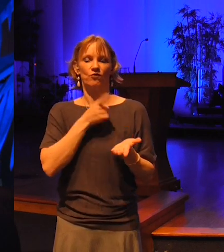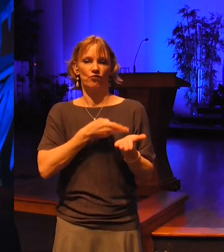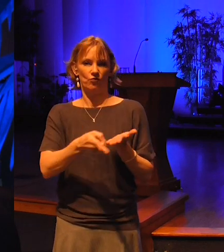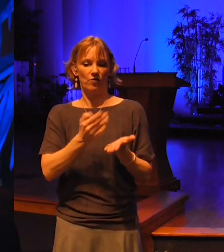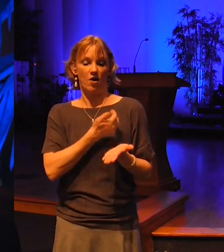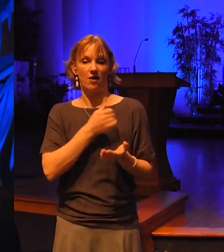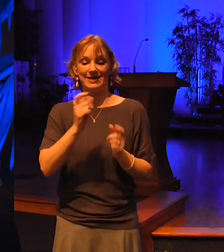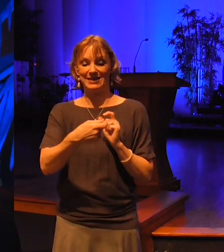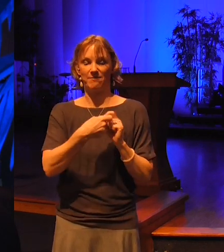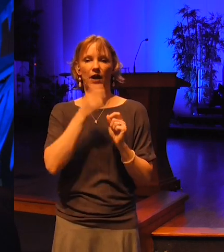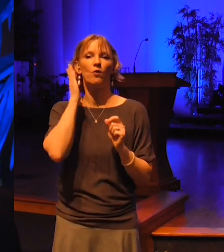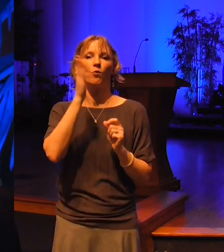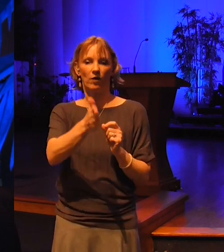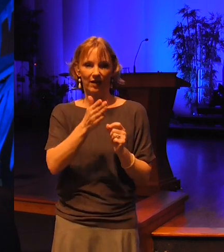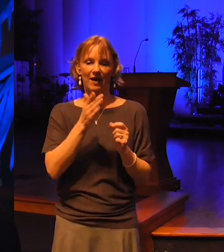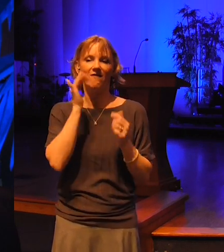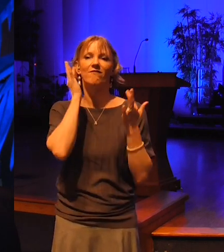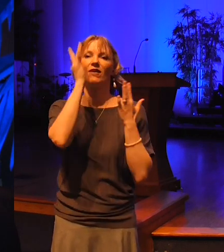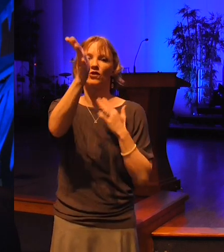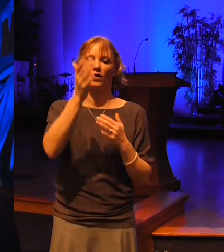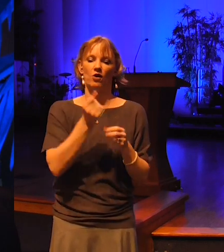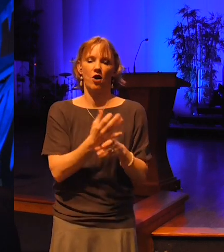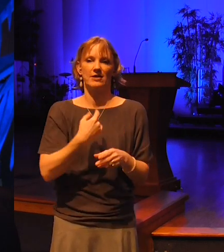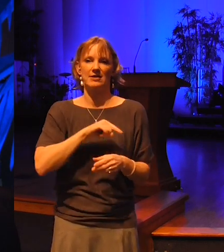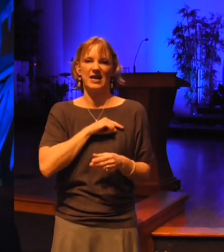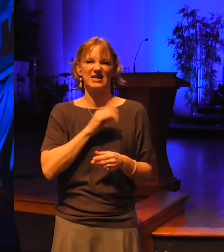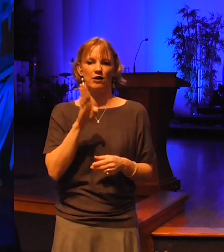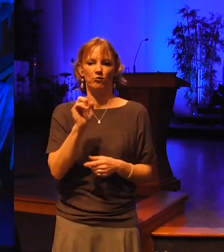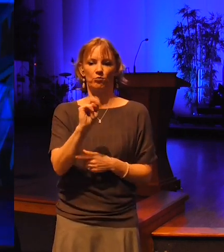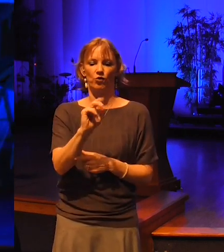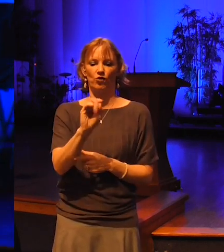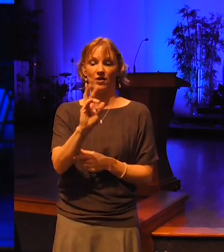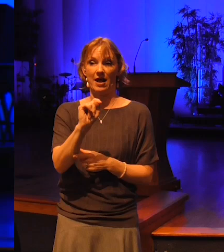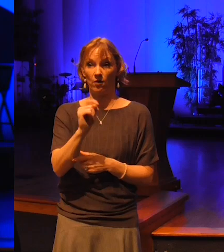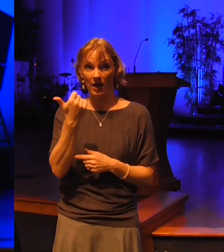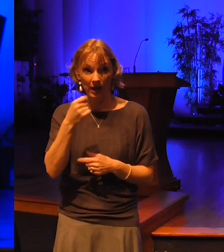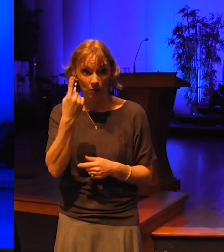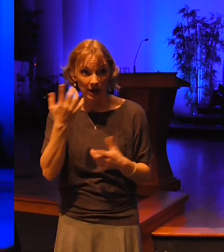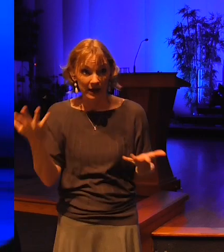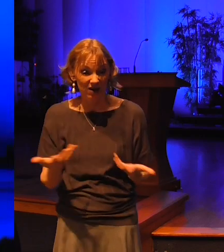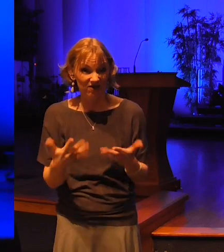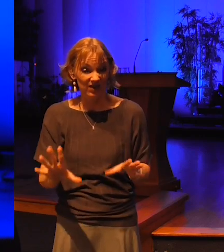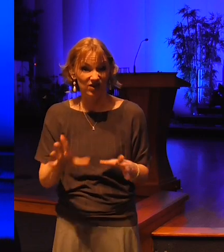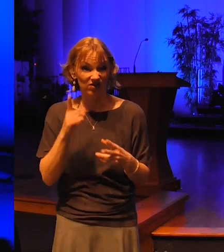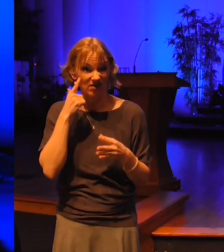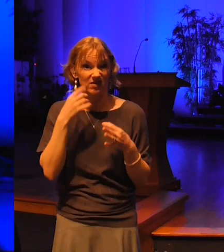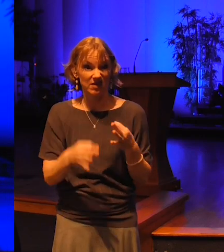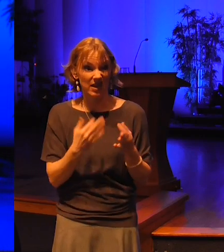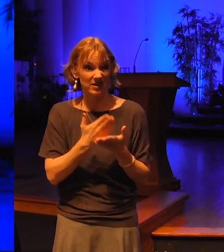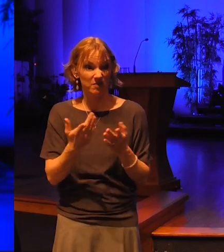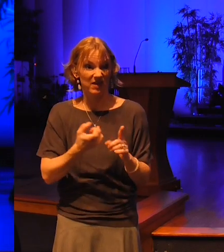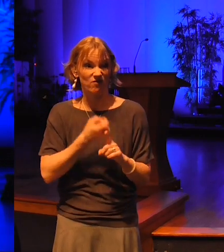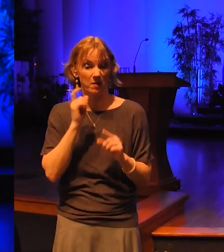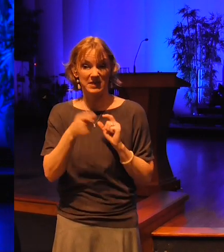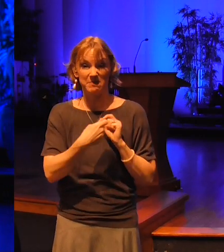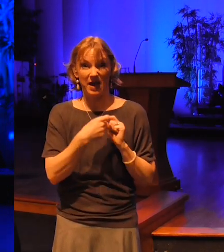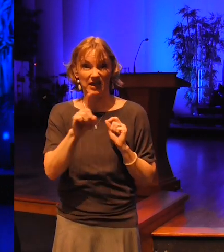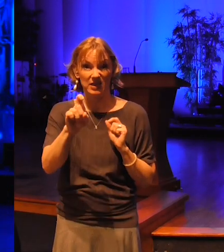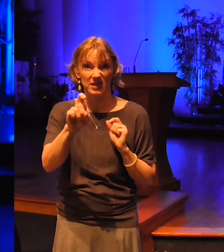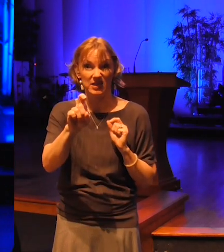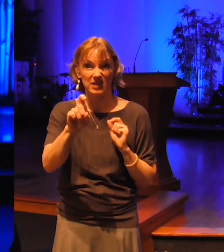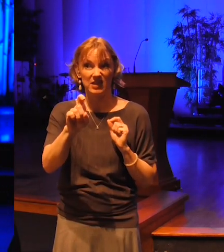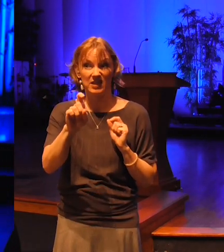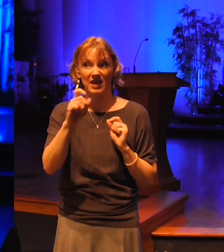burn us out anyone here ever make a choice out of spite anyone here ever have a spite